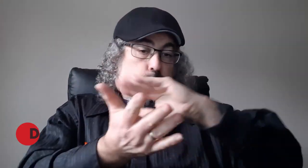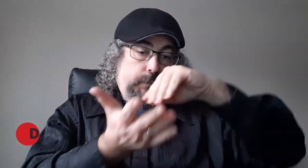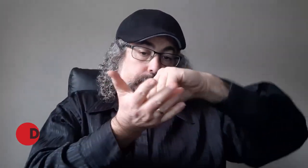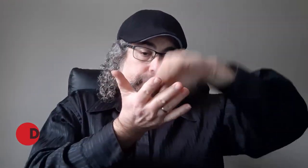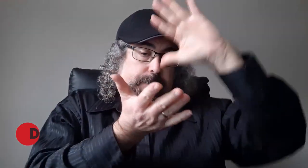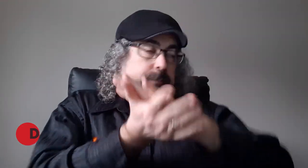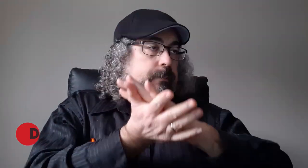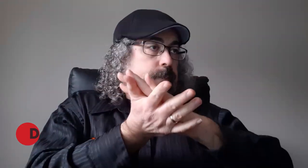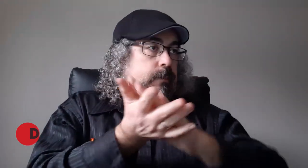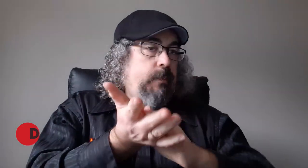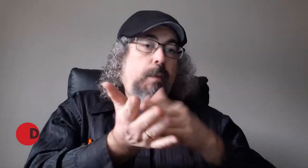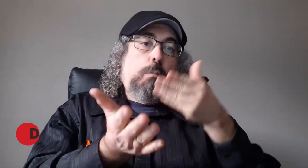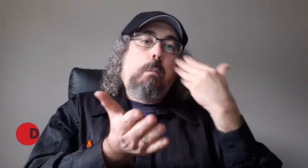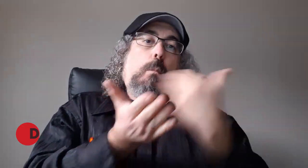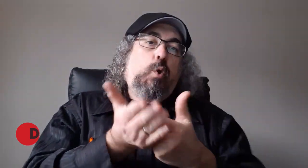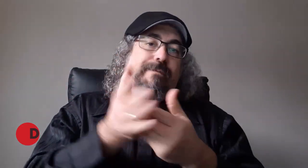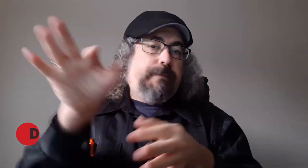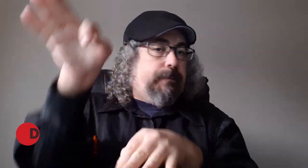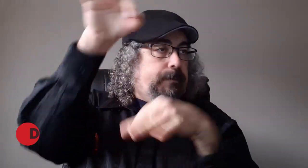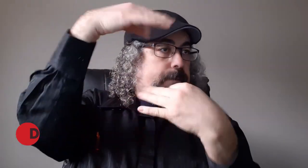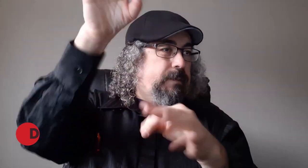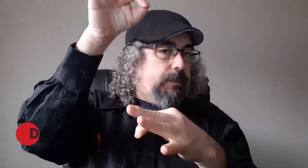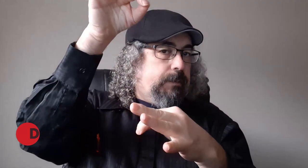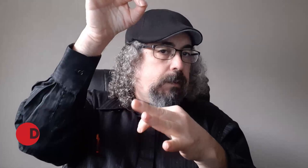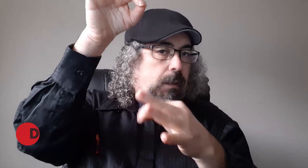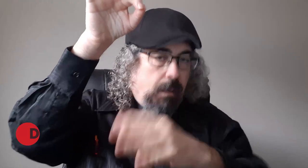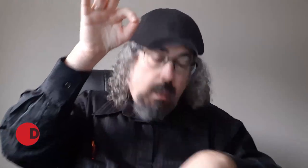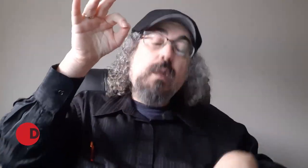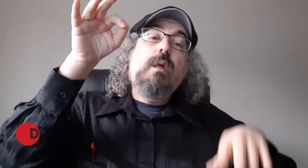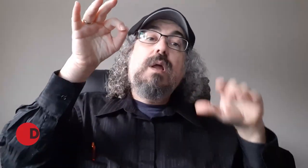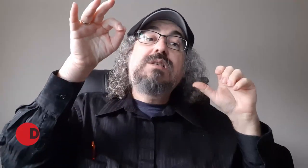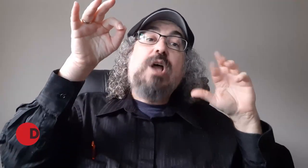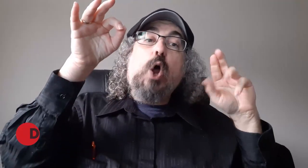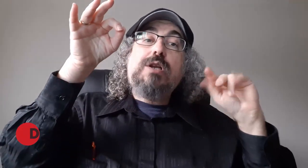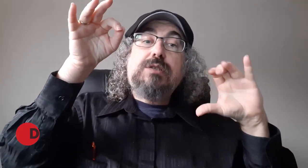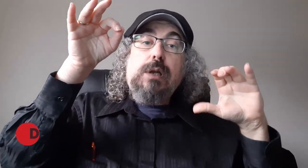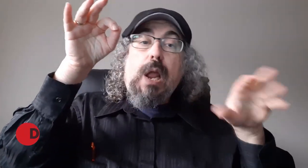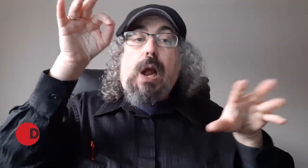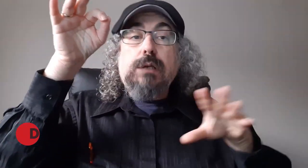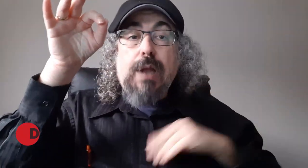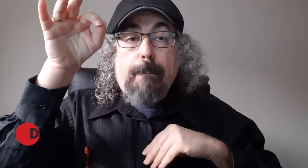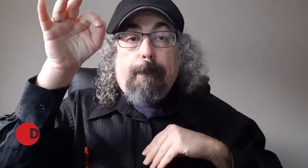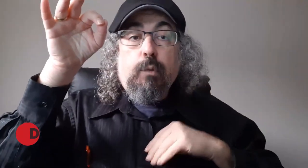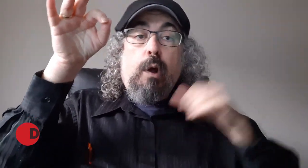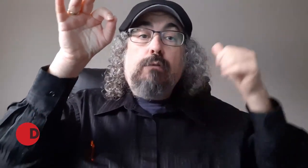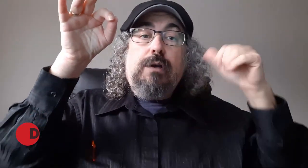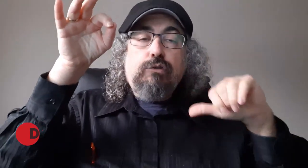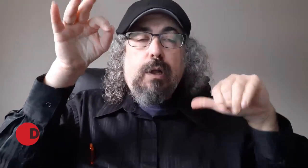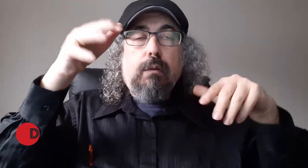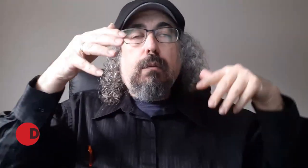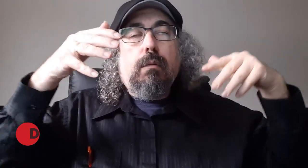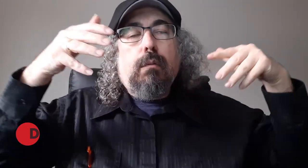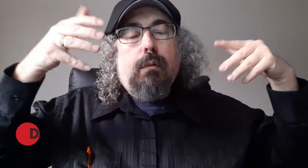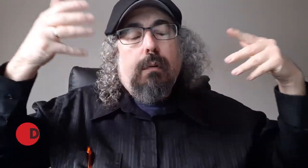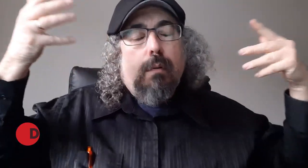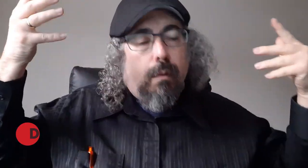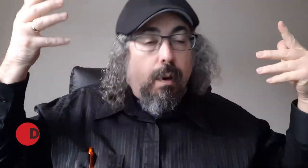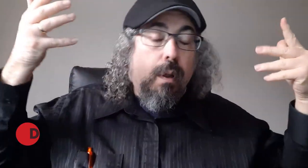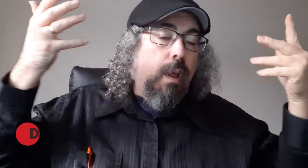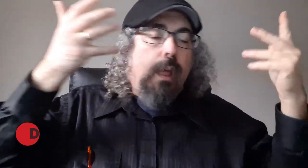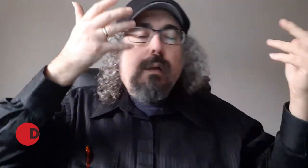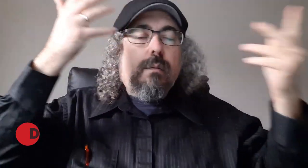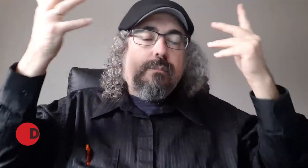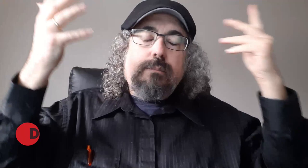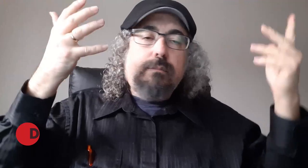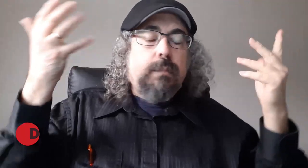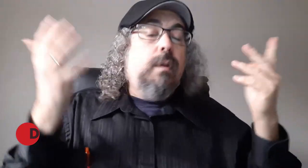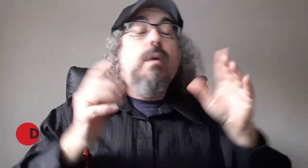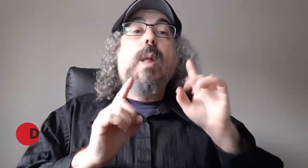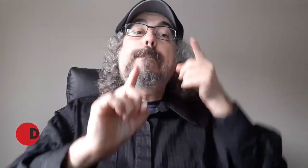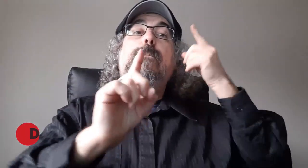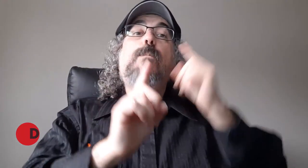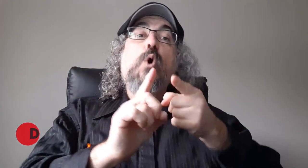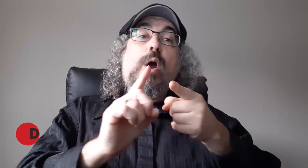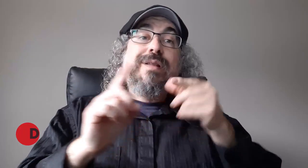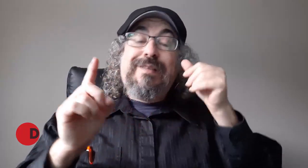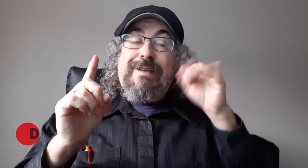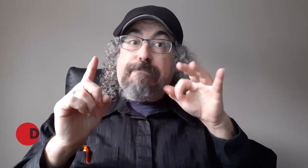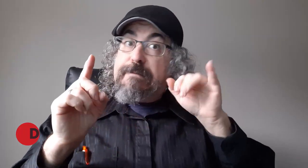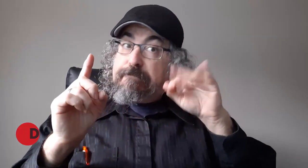Putting it down on paper regardless of whether CRTC accepts or rejects.